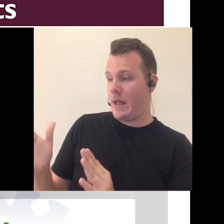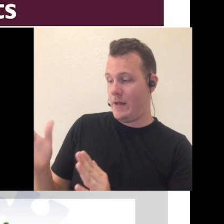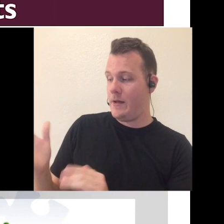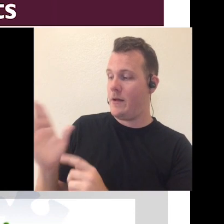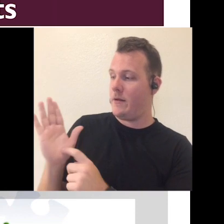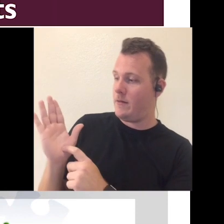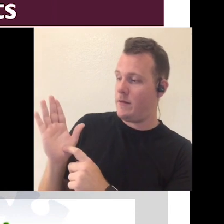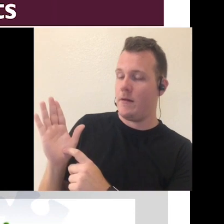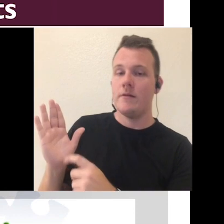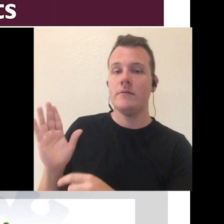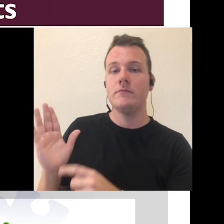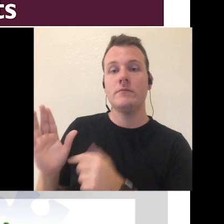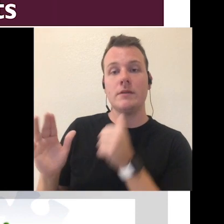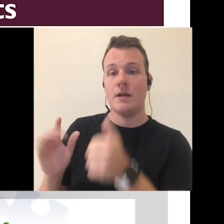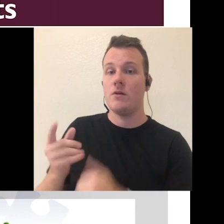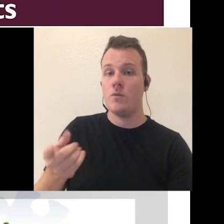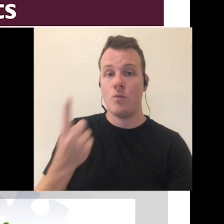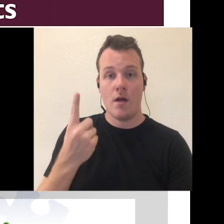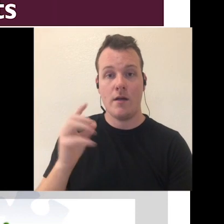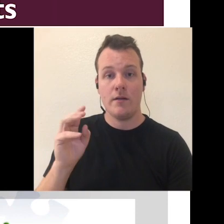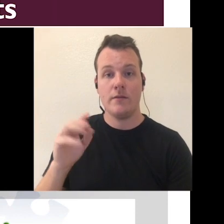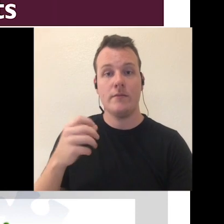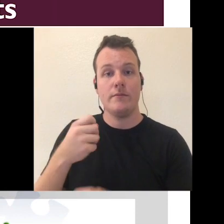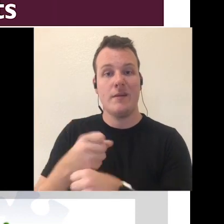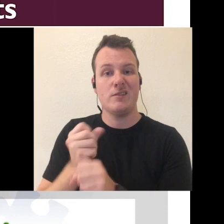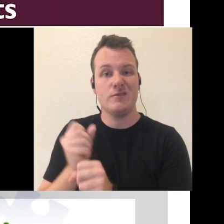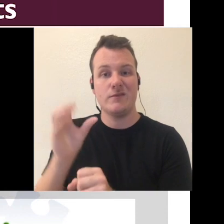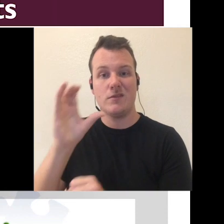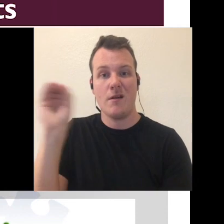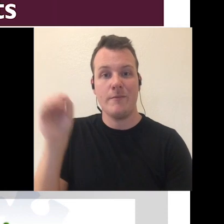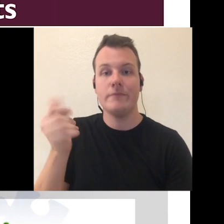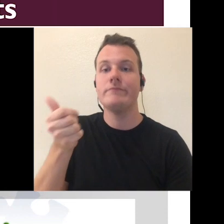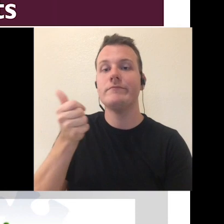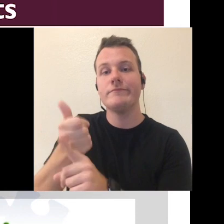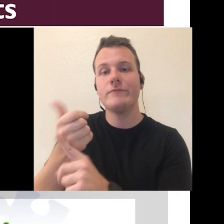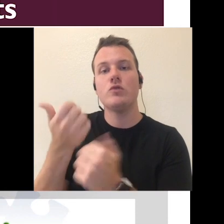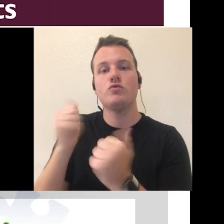you you don't just go to one of the manufacturers because they're gonna make